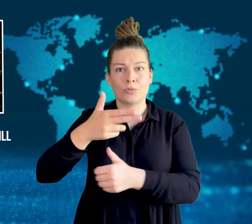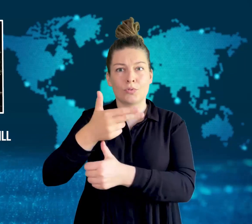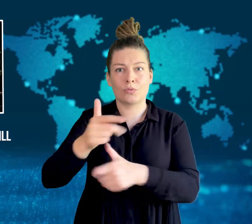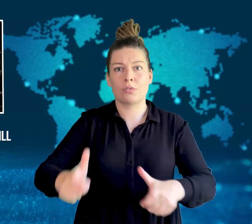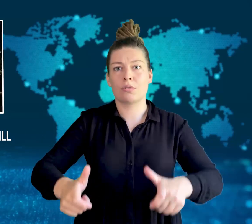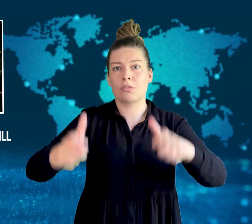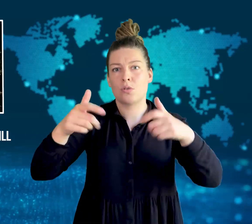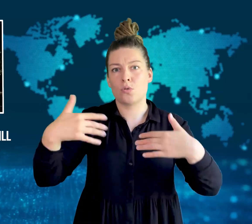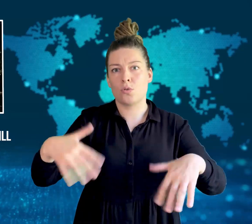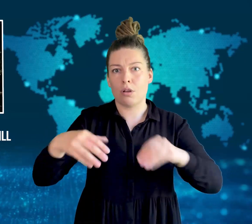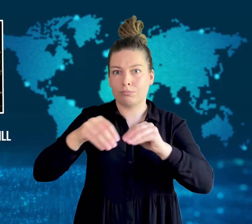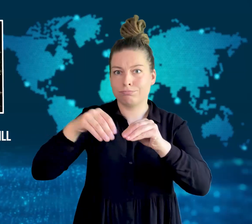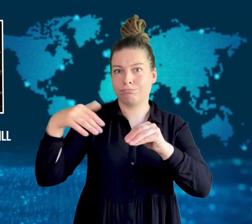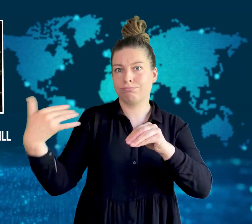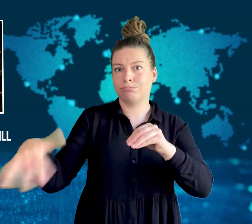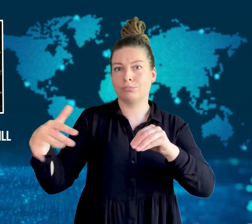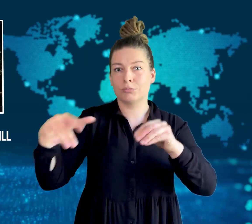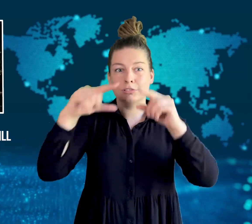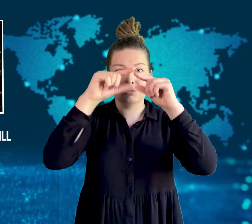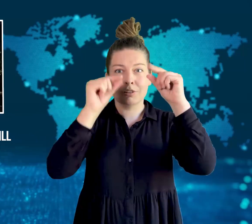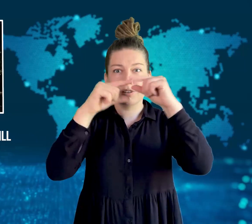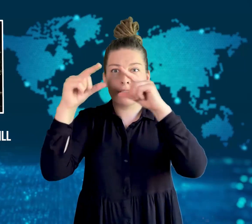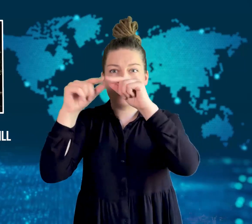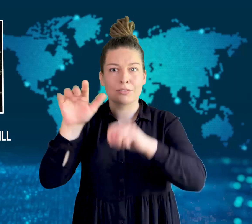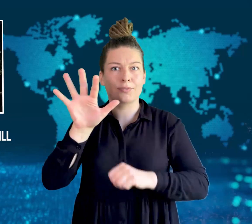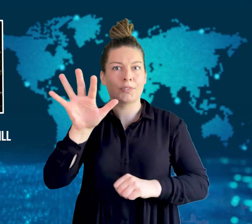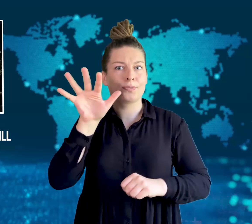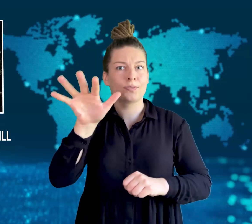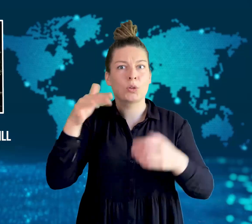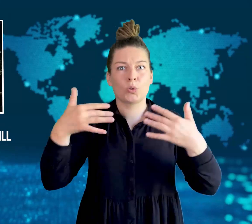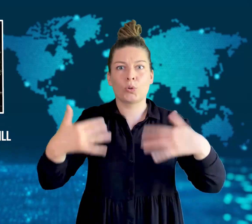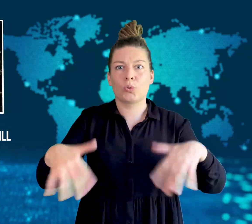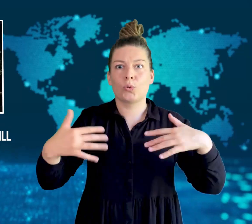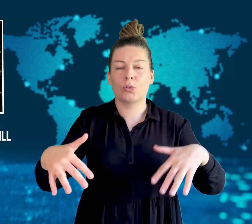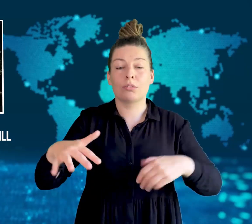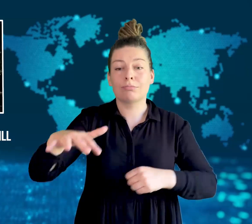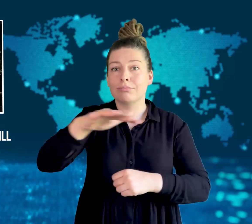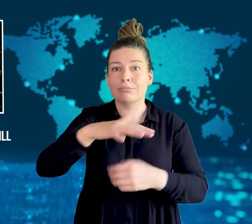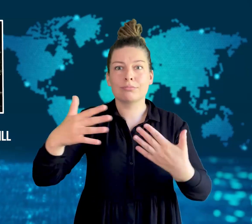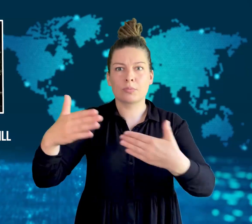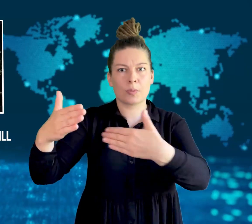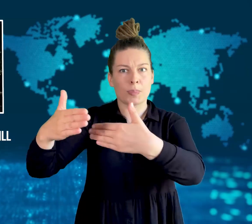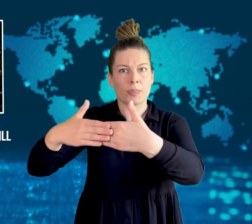the Indira Gandhi International Airport in the India's capital of New Delhi.